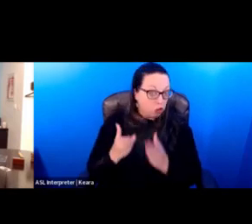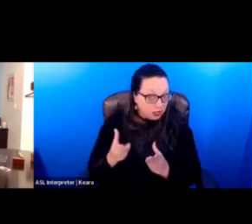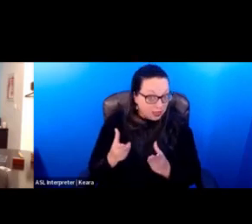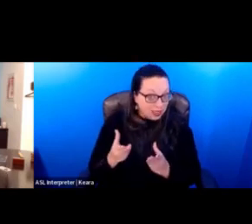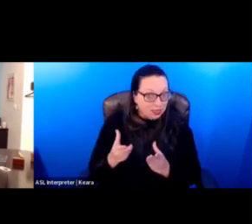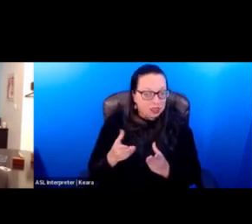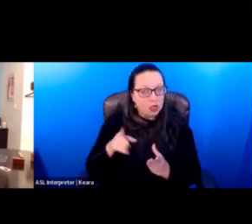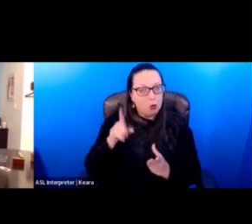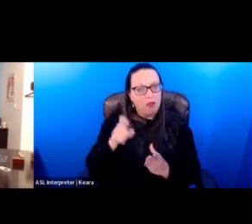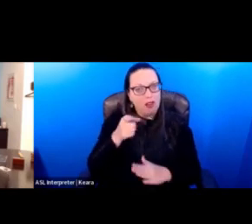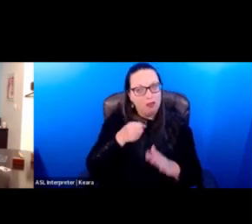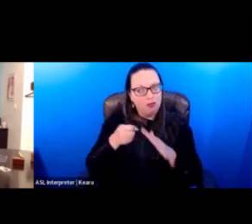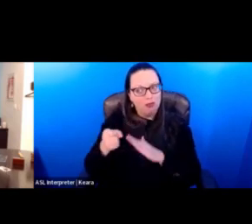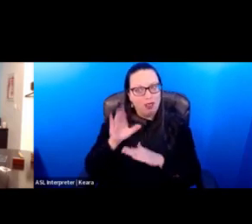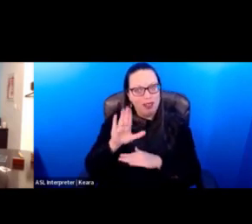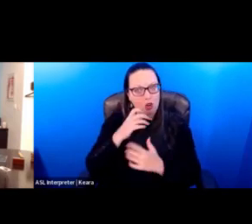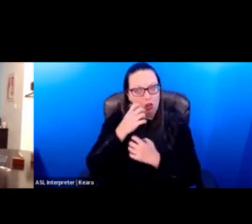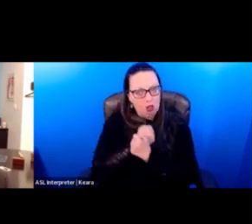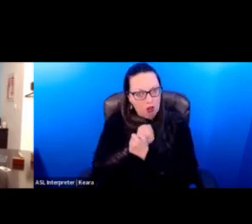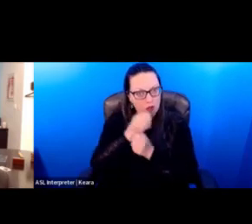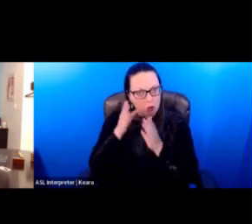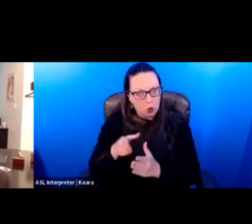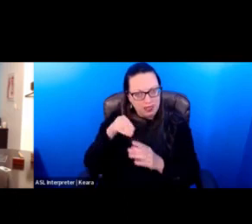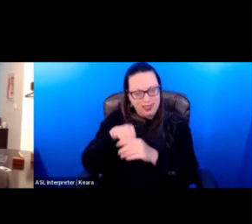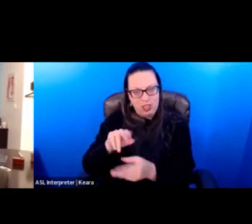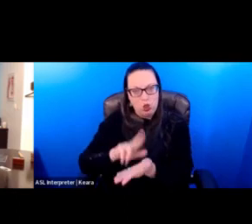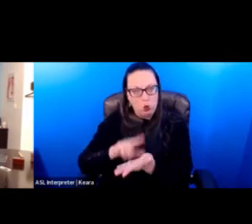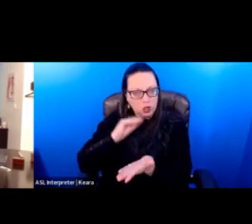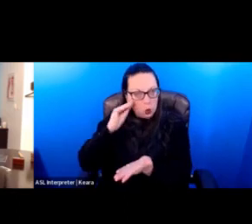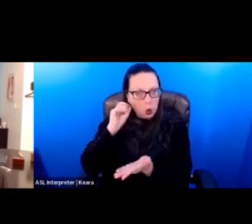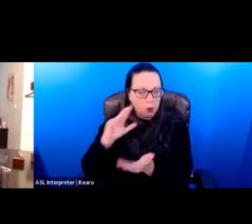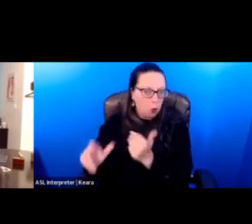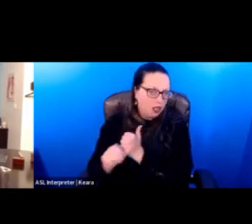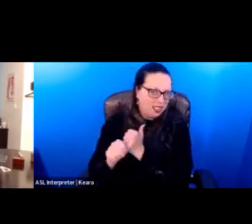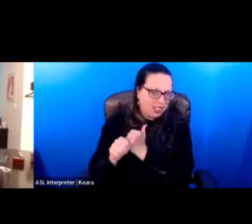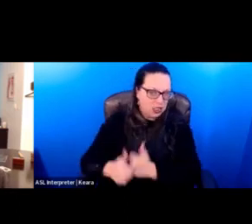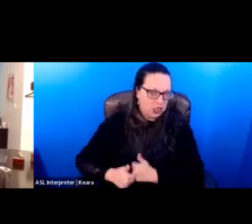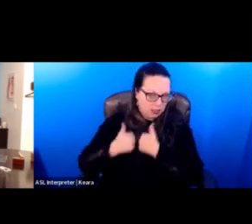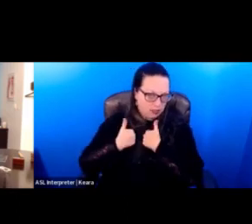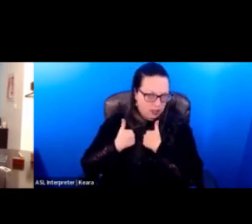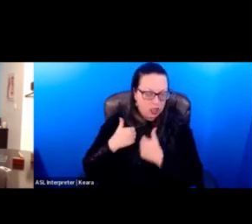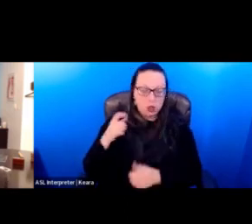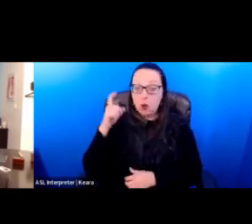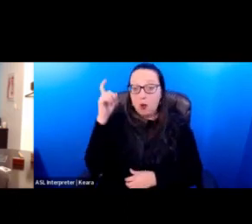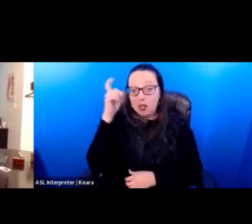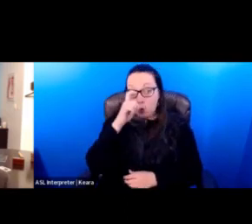have had to put their loved one in a nursing home or assisted living. And it's a wise investment because as you see